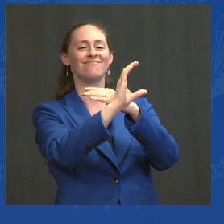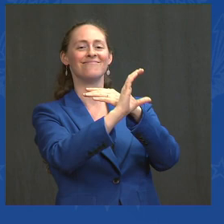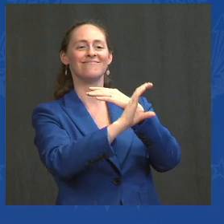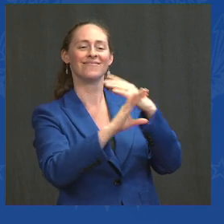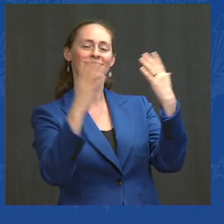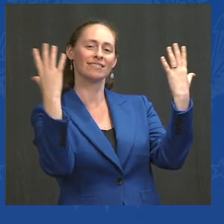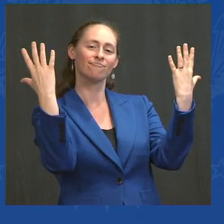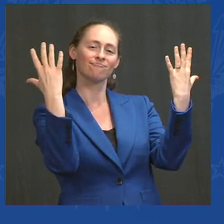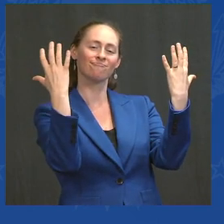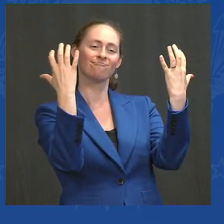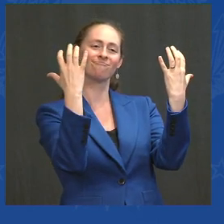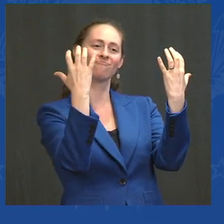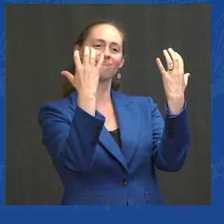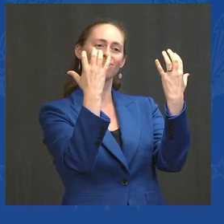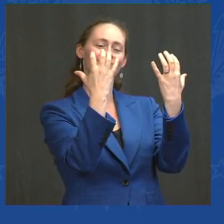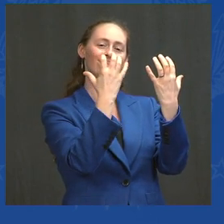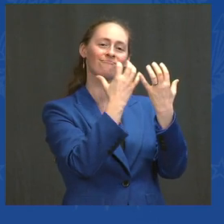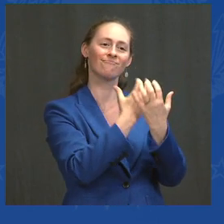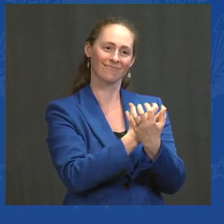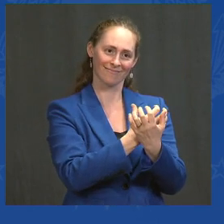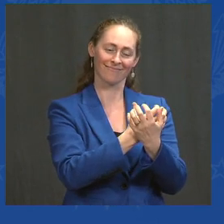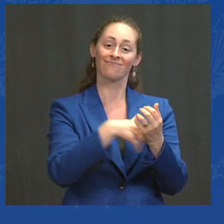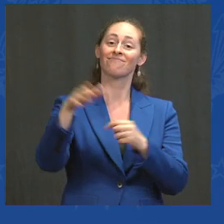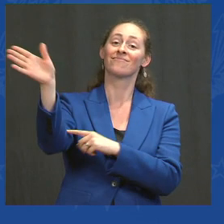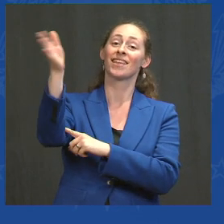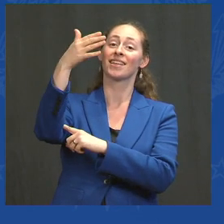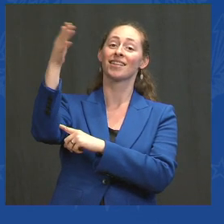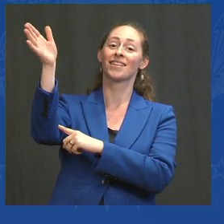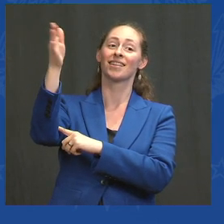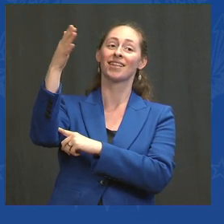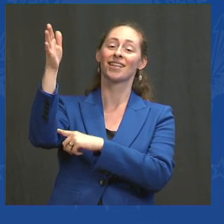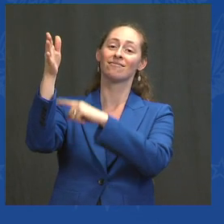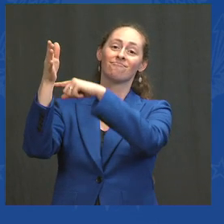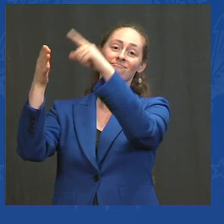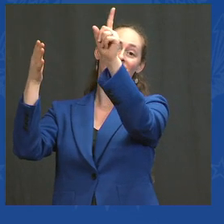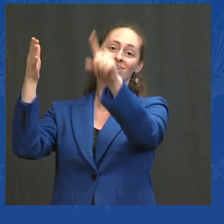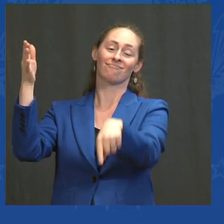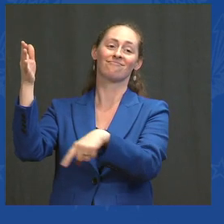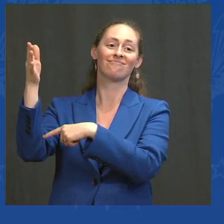Whose broad stripes and bright stars